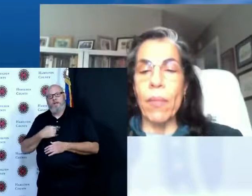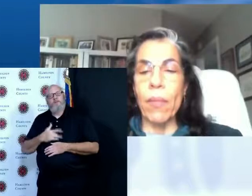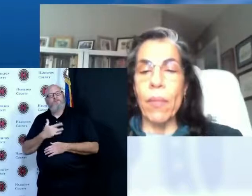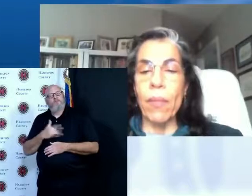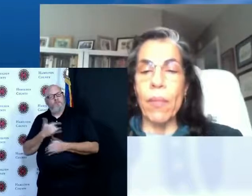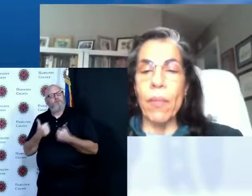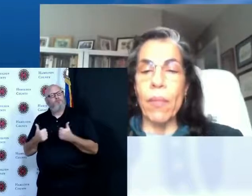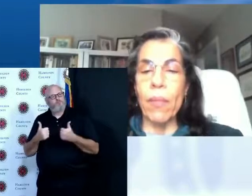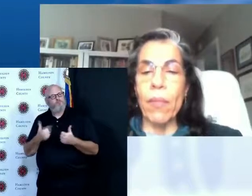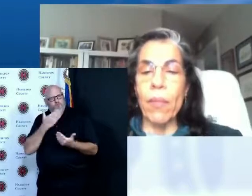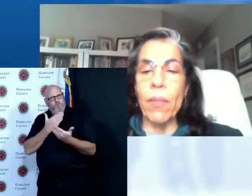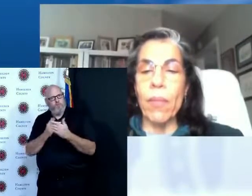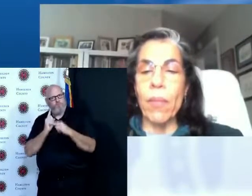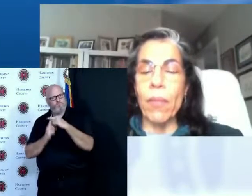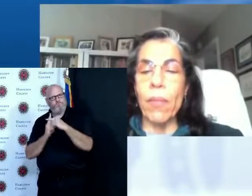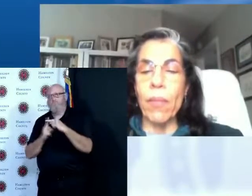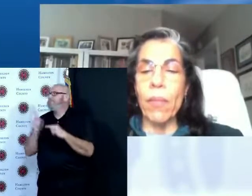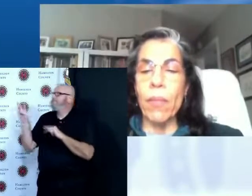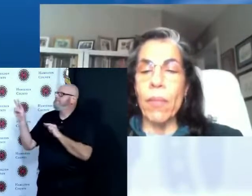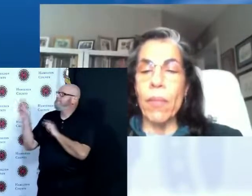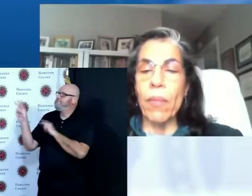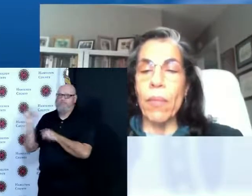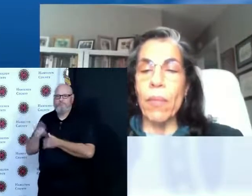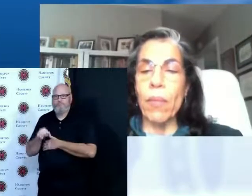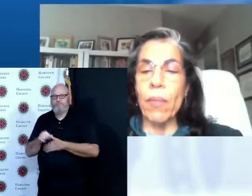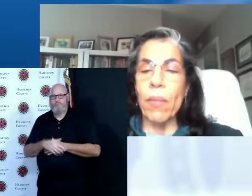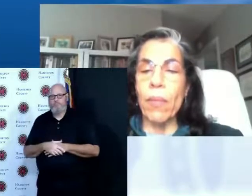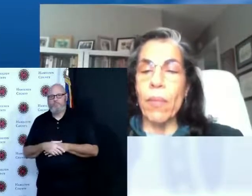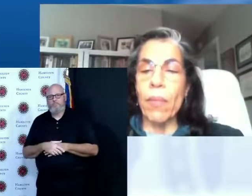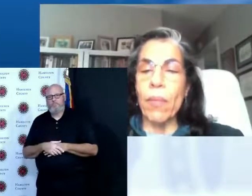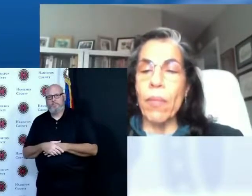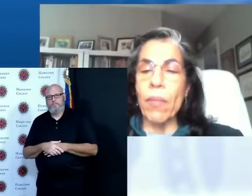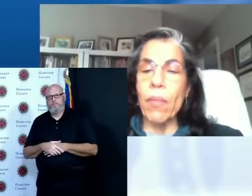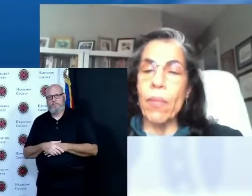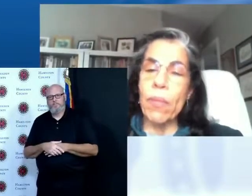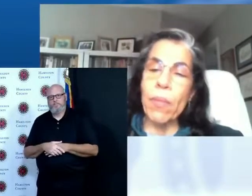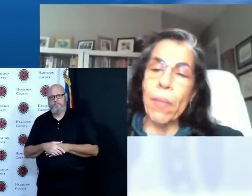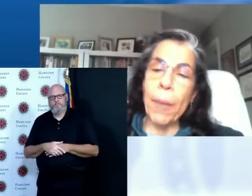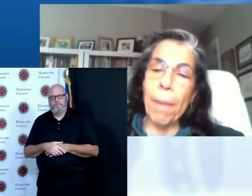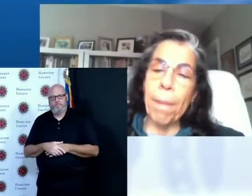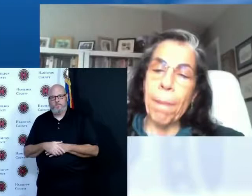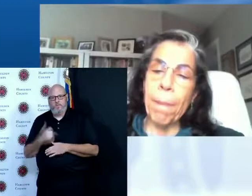to the local communities to address some of the complicating you know factors down here where